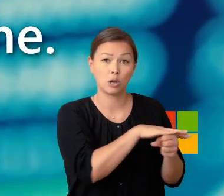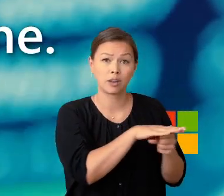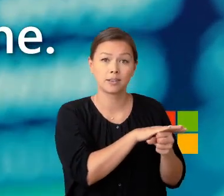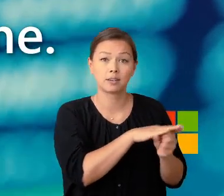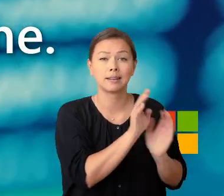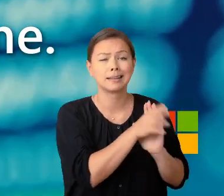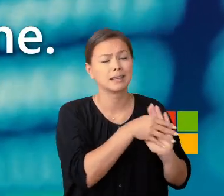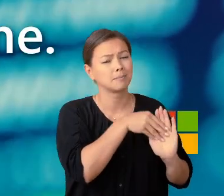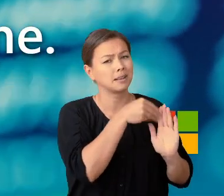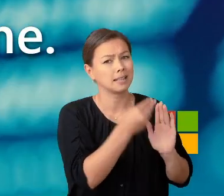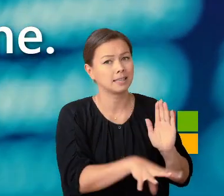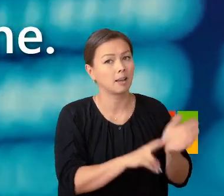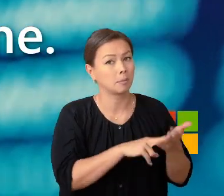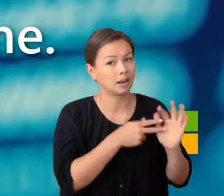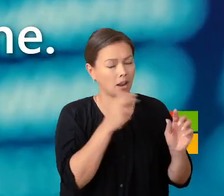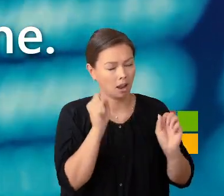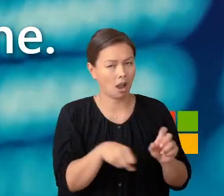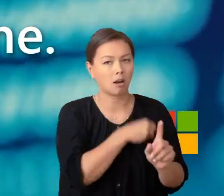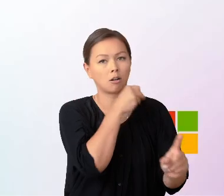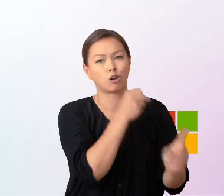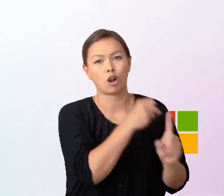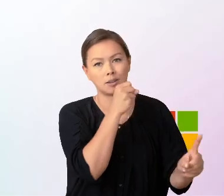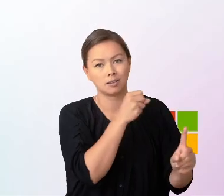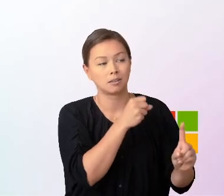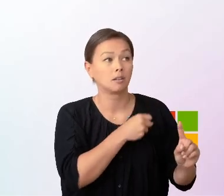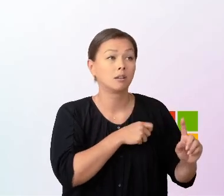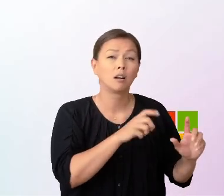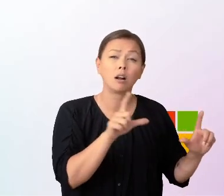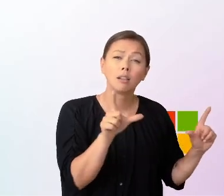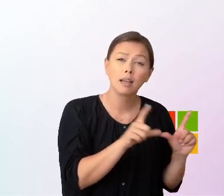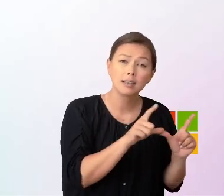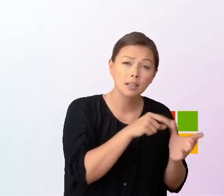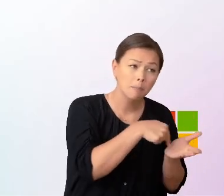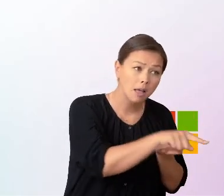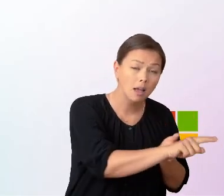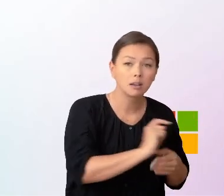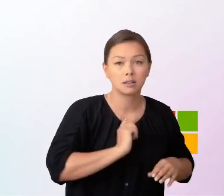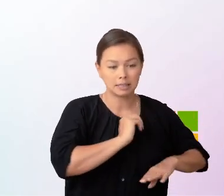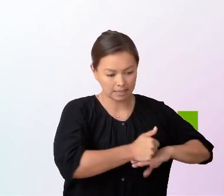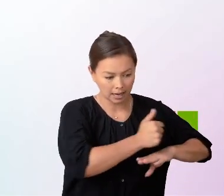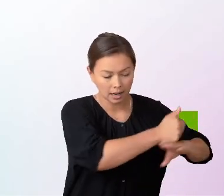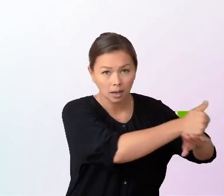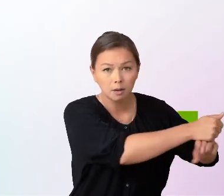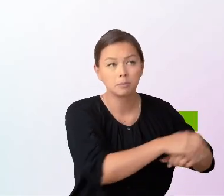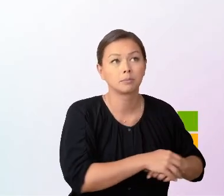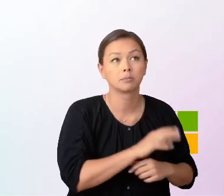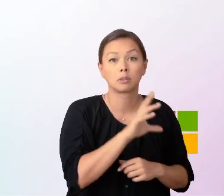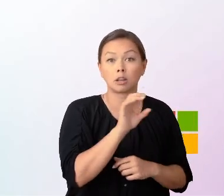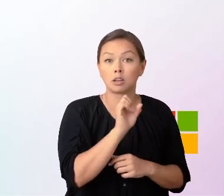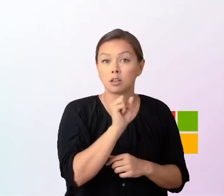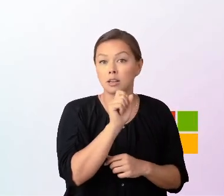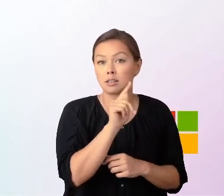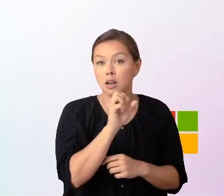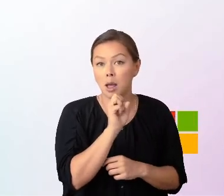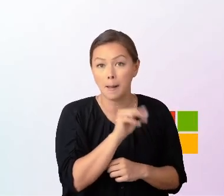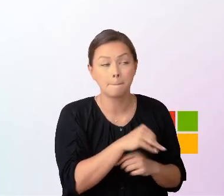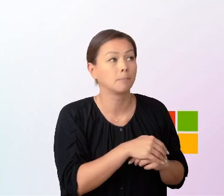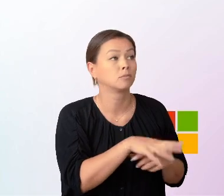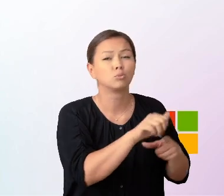can significantly affect your bottom line. The cost of licensing, implementation, customization, and training are just the tip